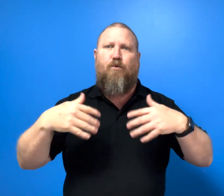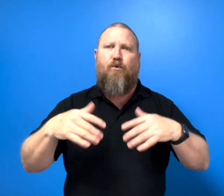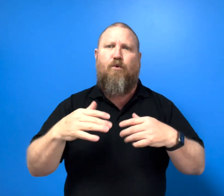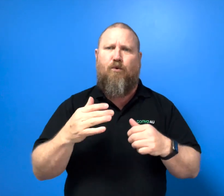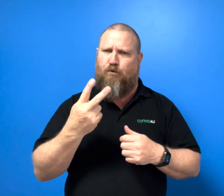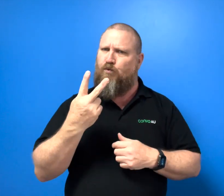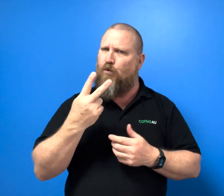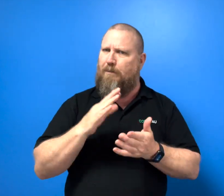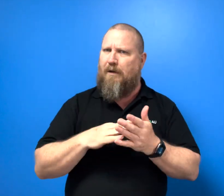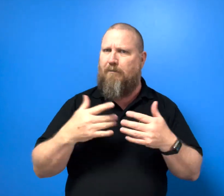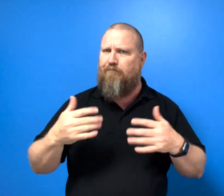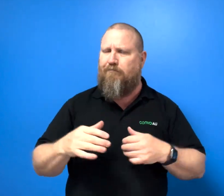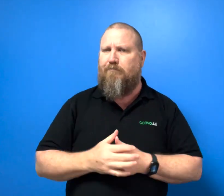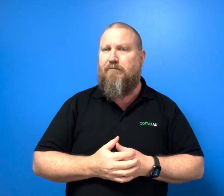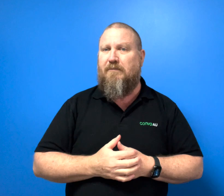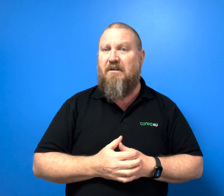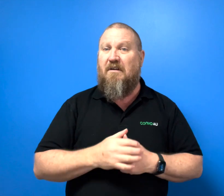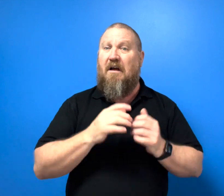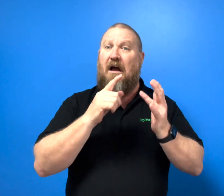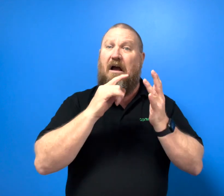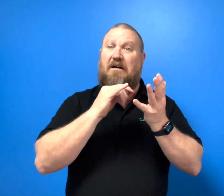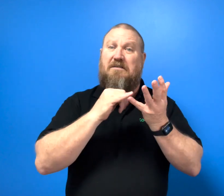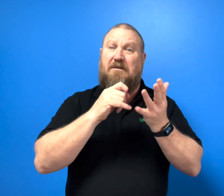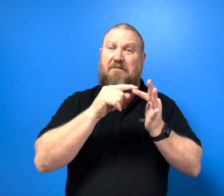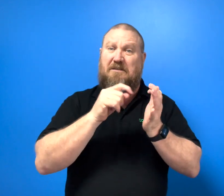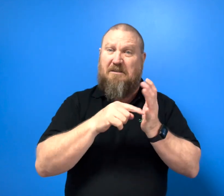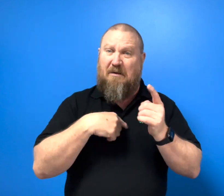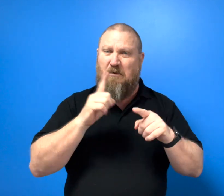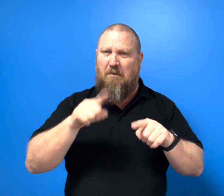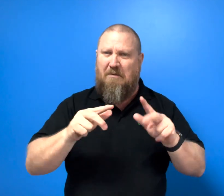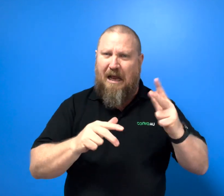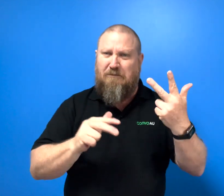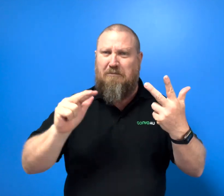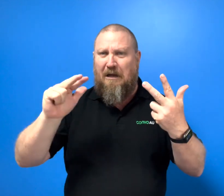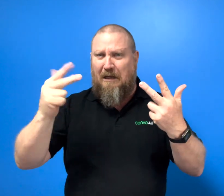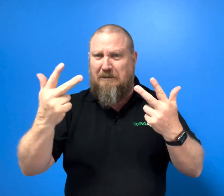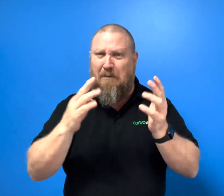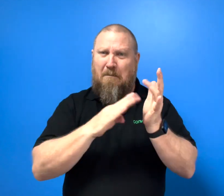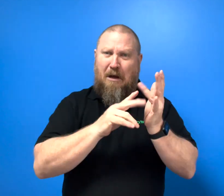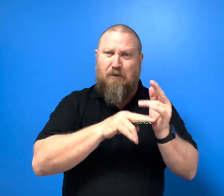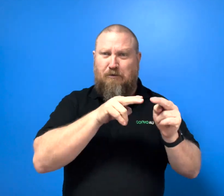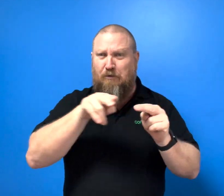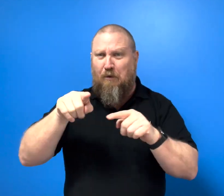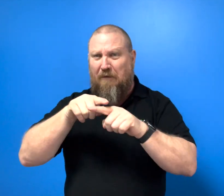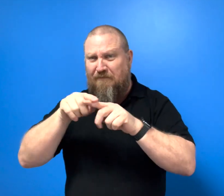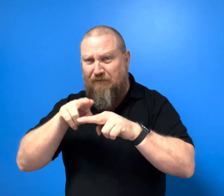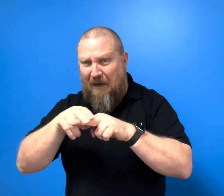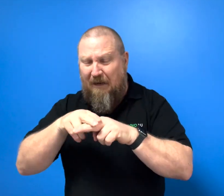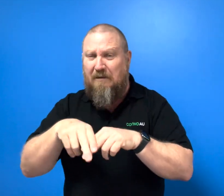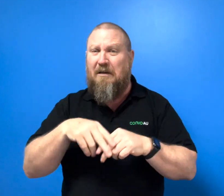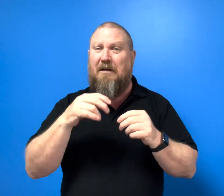to a variety of setting and increased our service. In September, we provided service from 8am to 8pm (Monday to Friday)